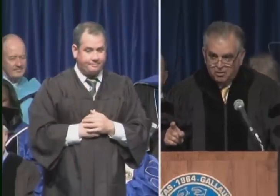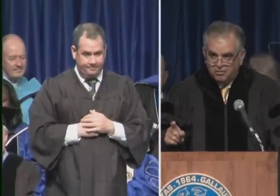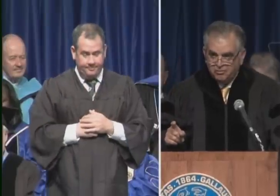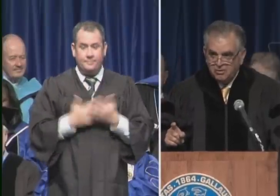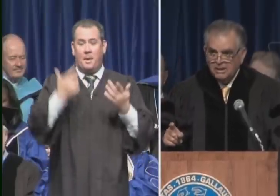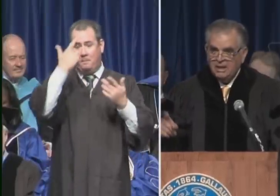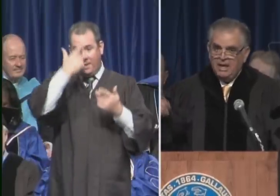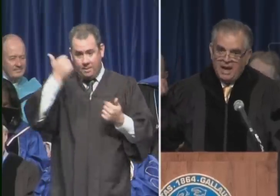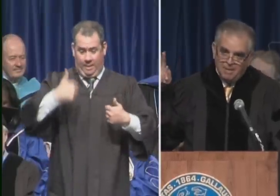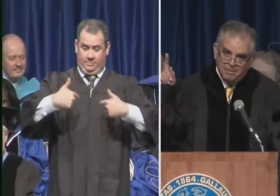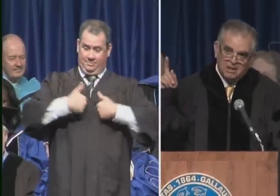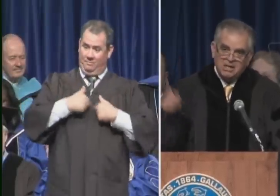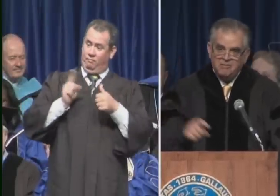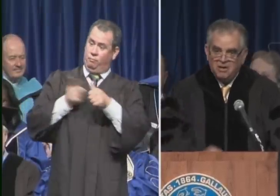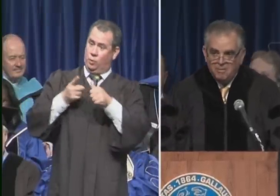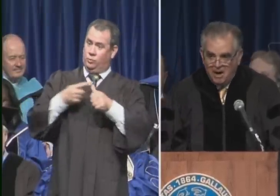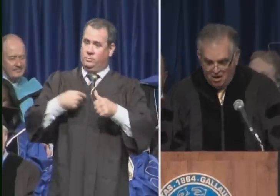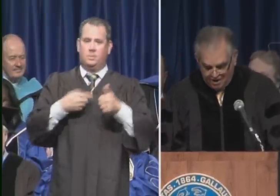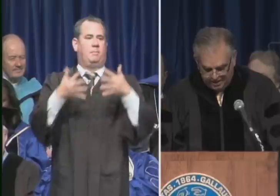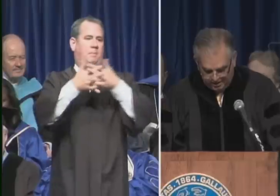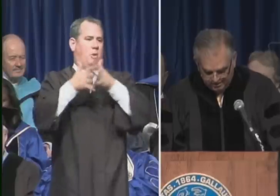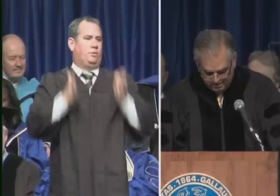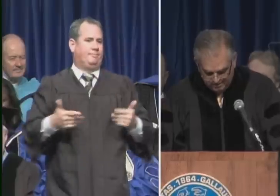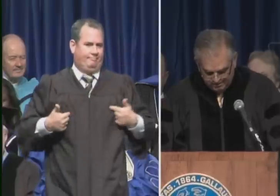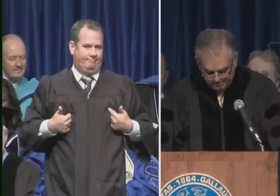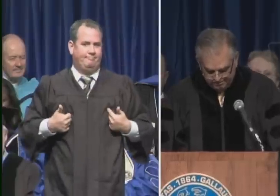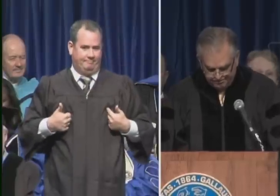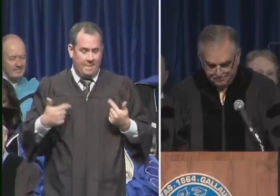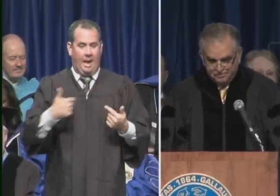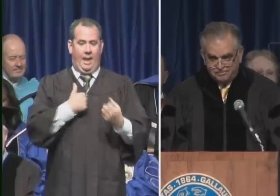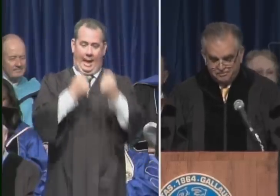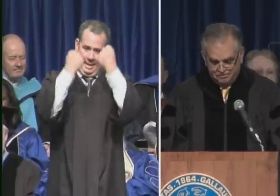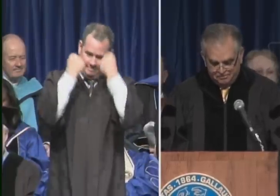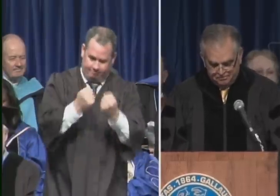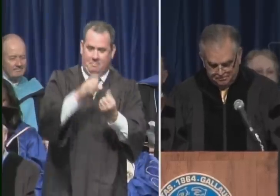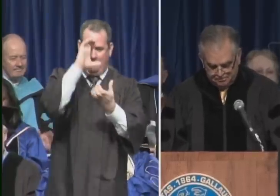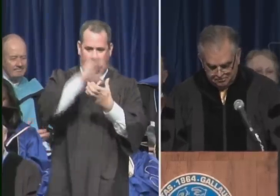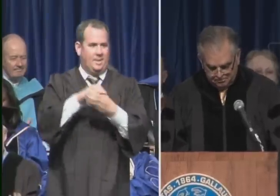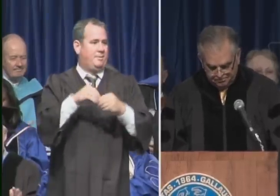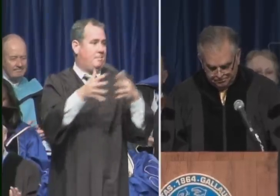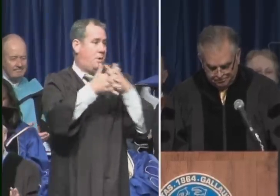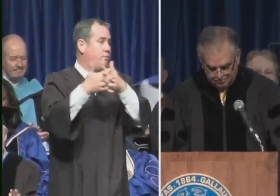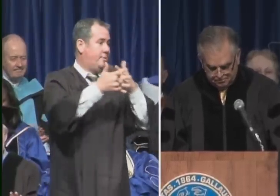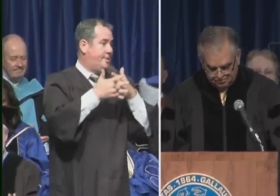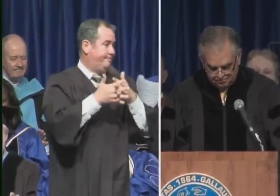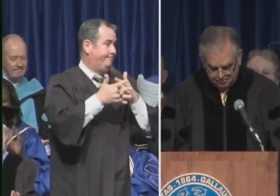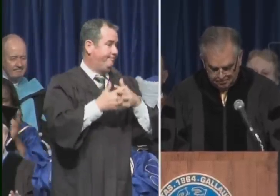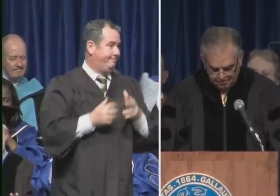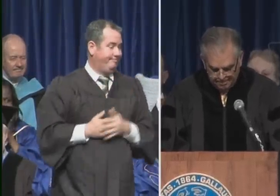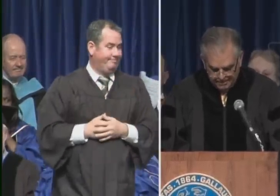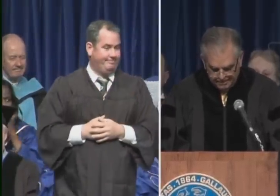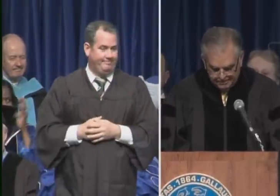and I believe in America!